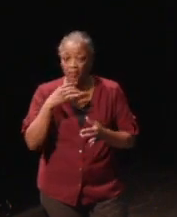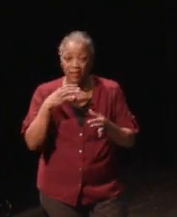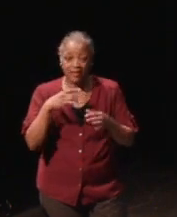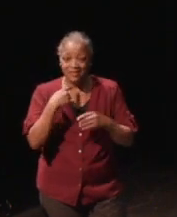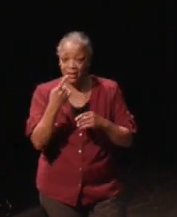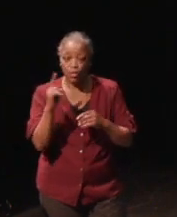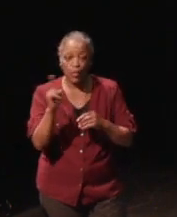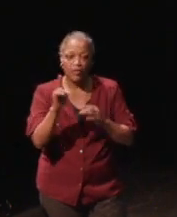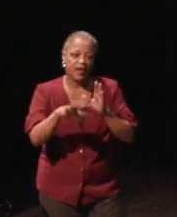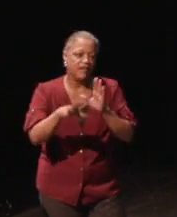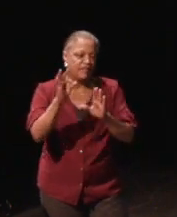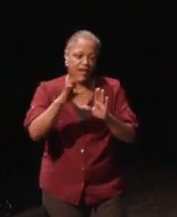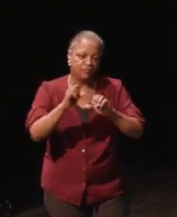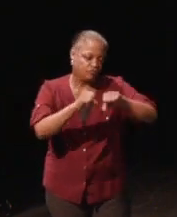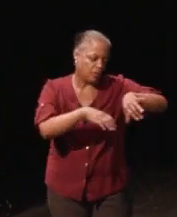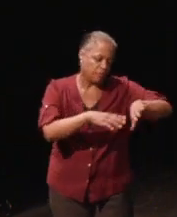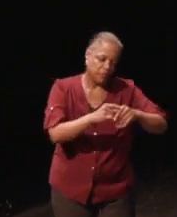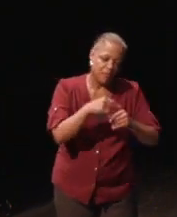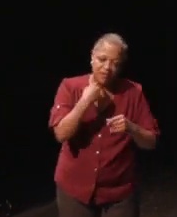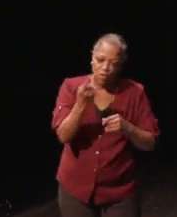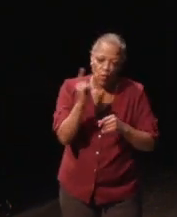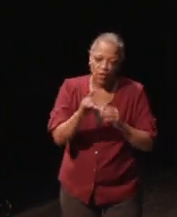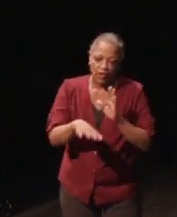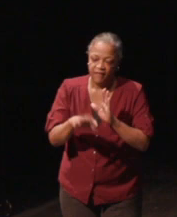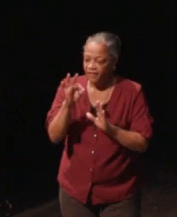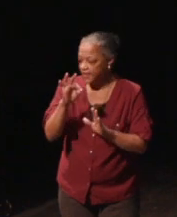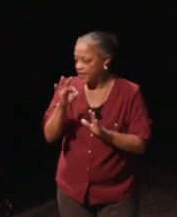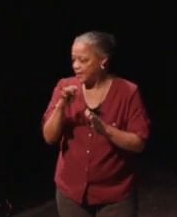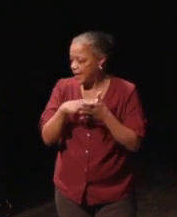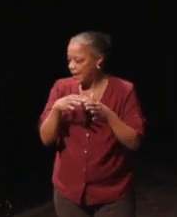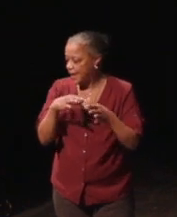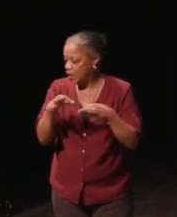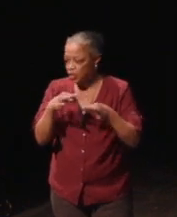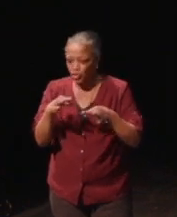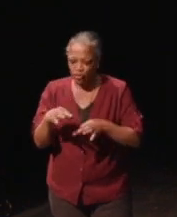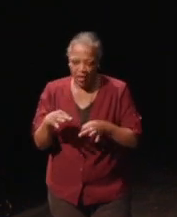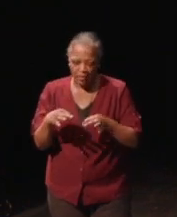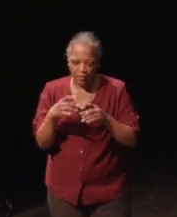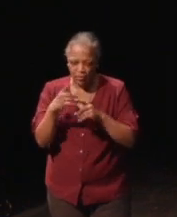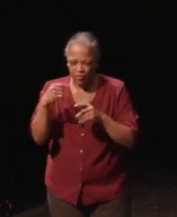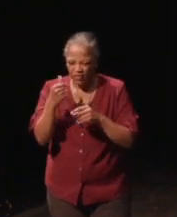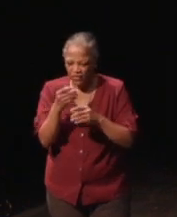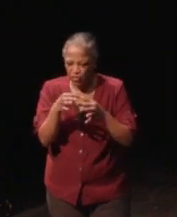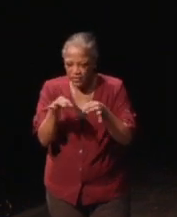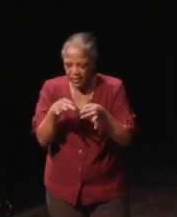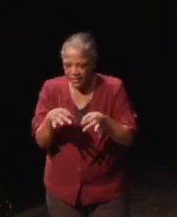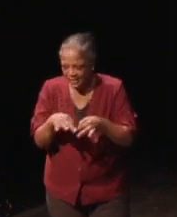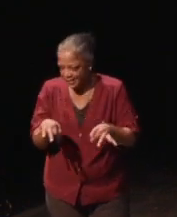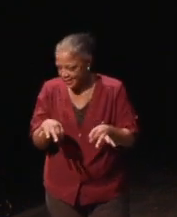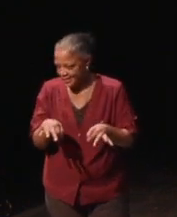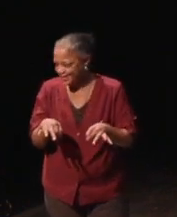find it for yourself and describe it in a few sentences.